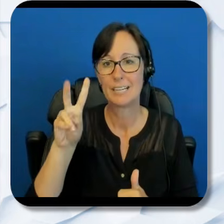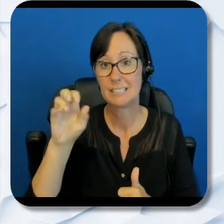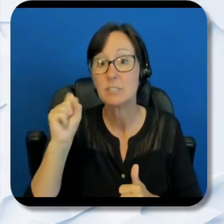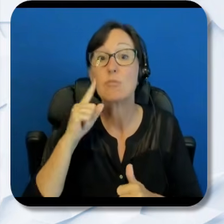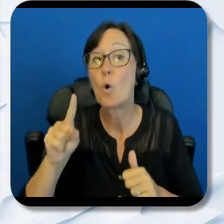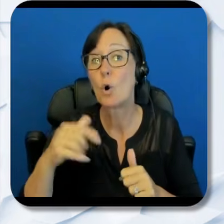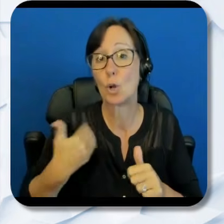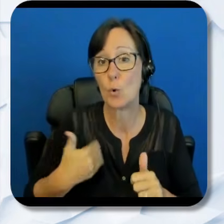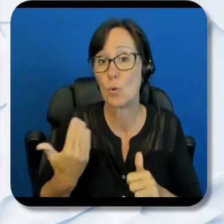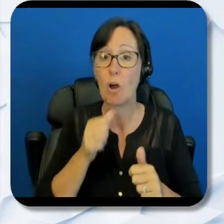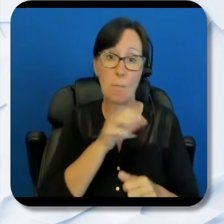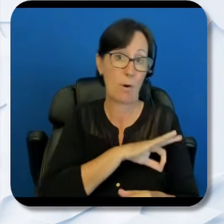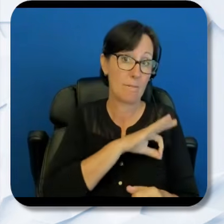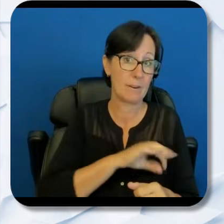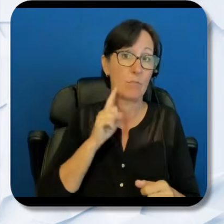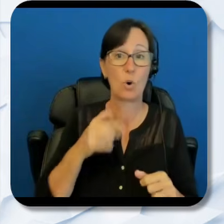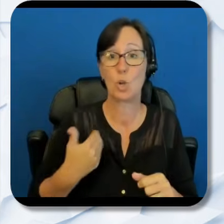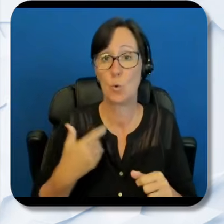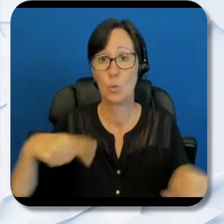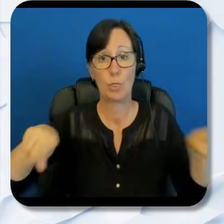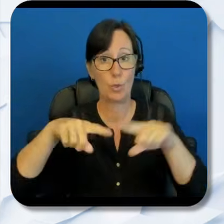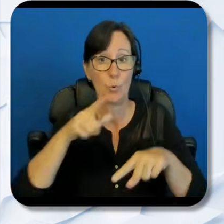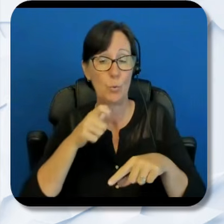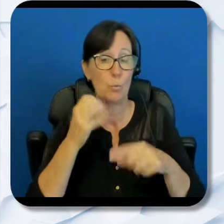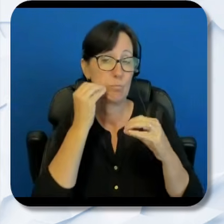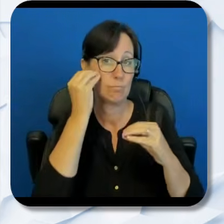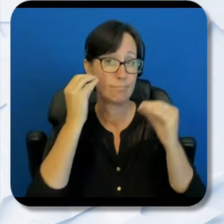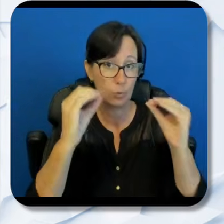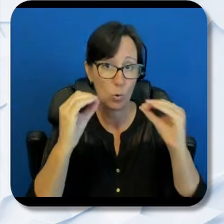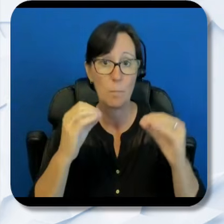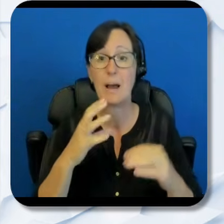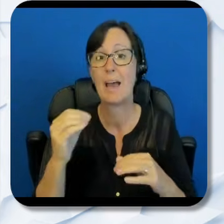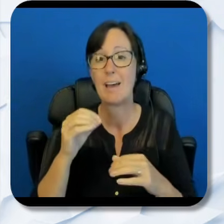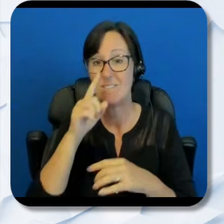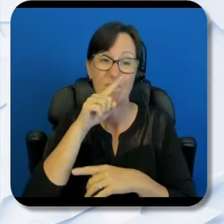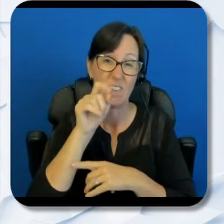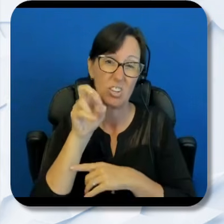organization on behalf of youth experiencing homelessness and youth in the foster care system.